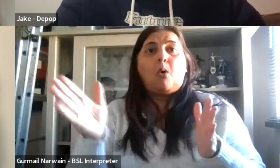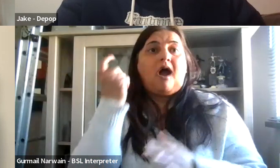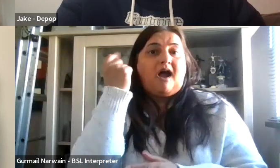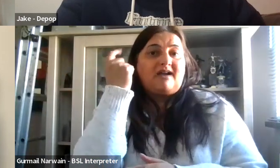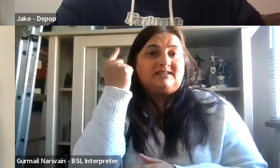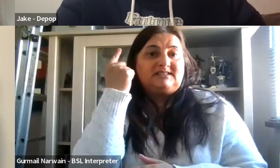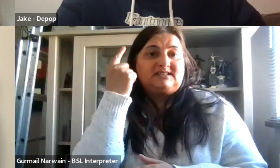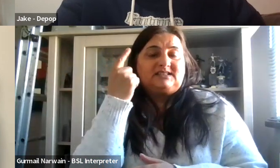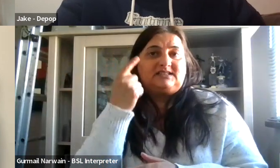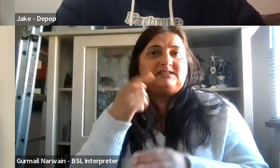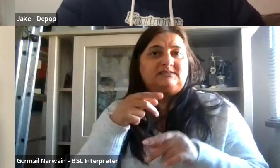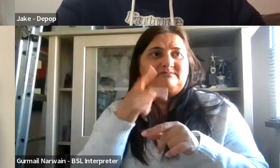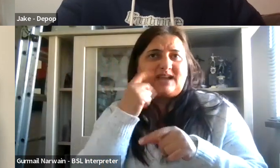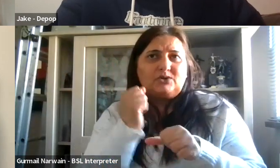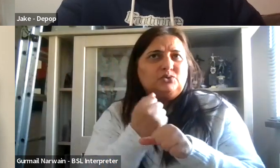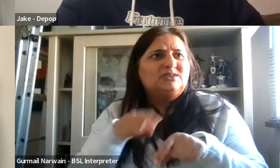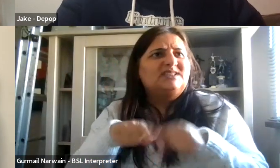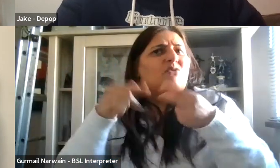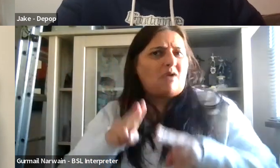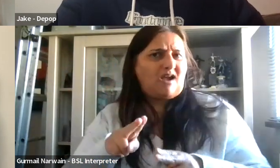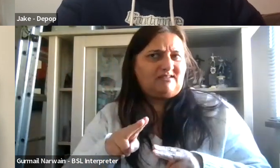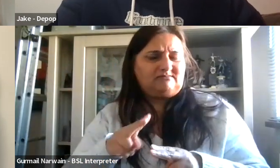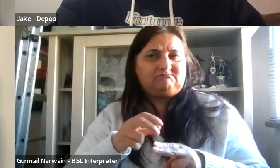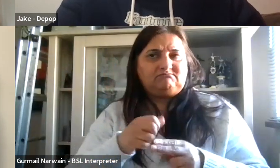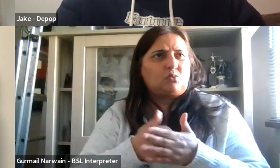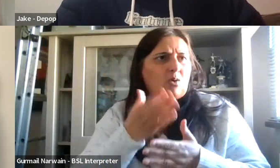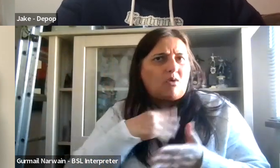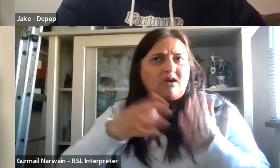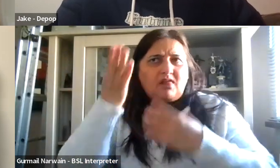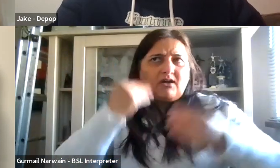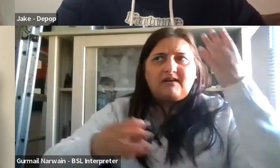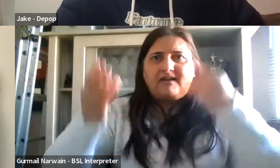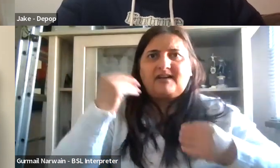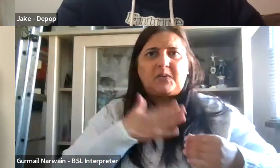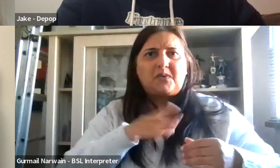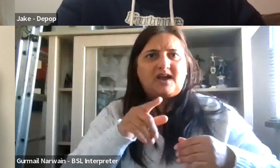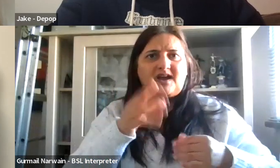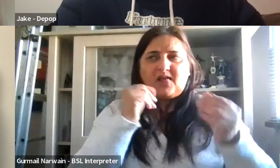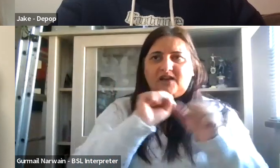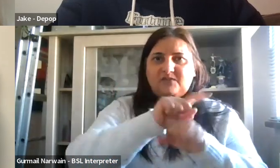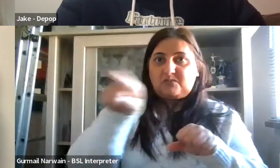We are open to ideas and ways of doing things differently, willing to learn So, always willing to learn and and hopefully we learn from you all today as well in terms